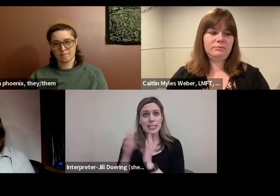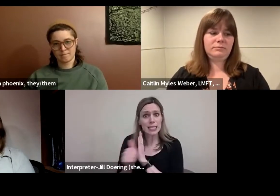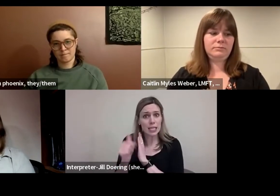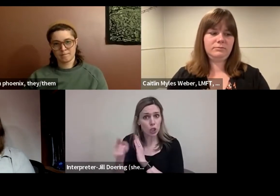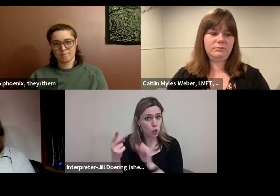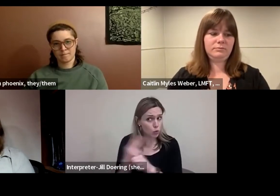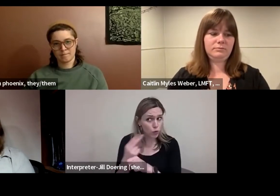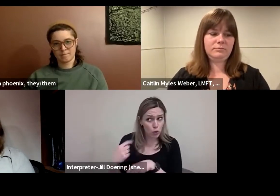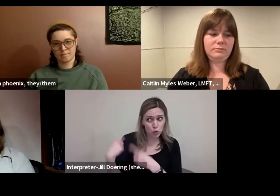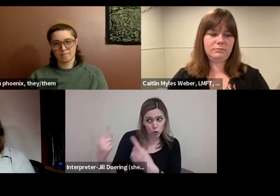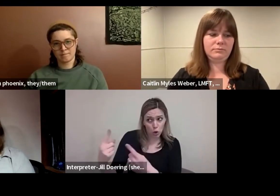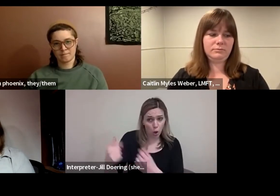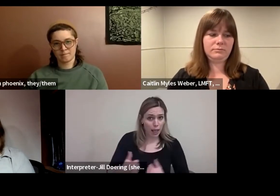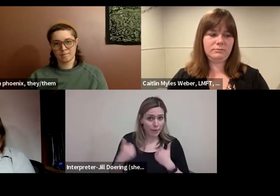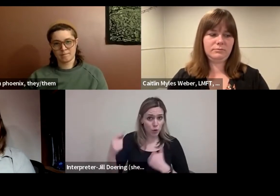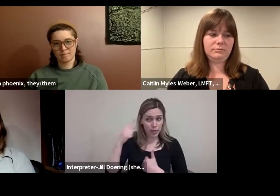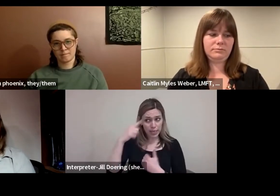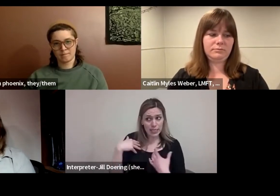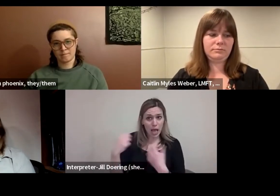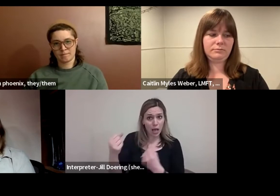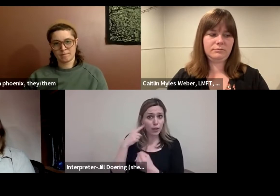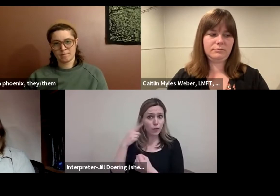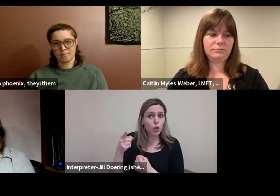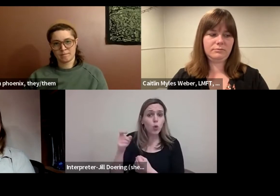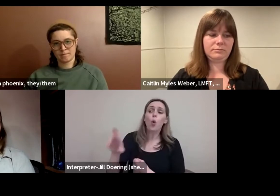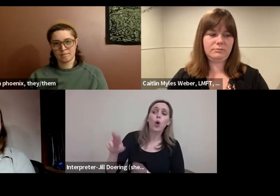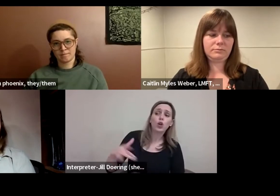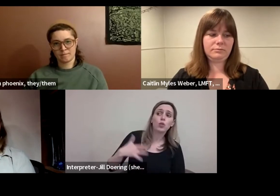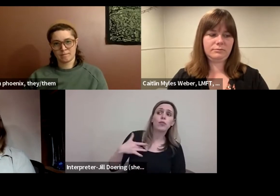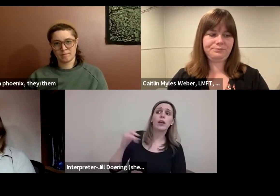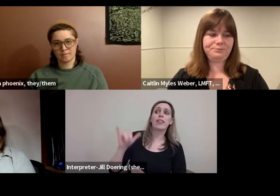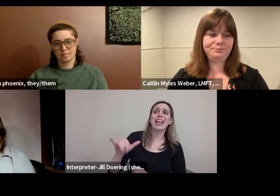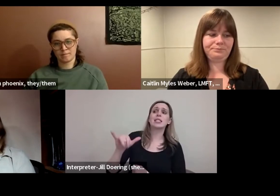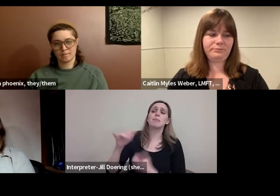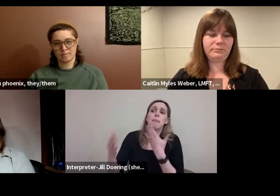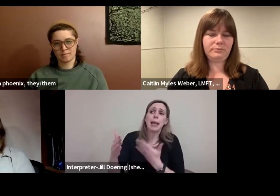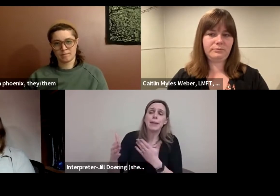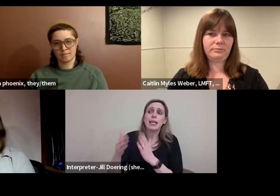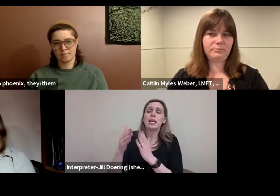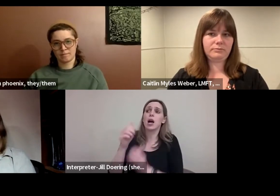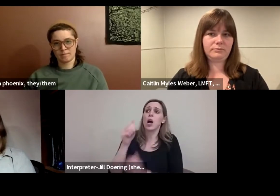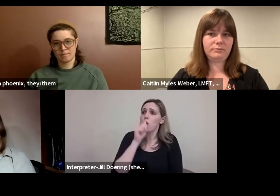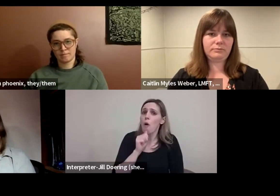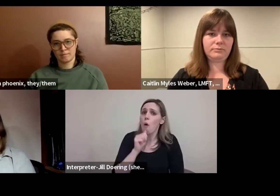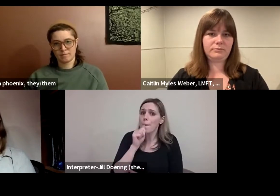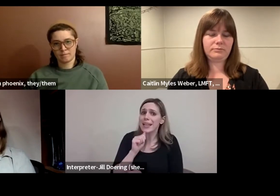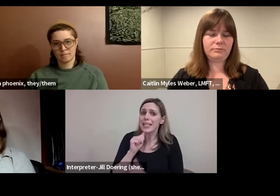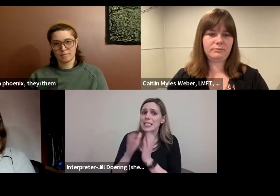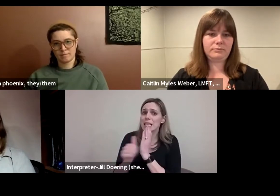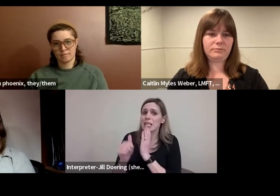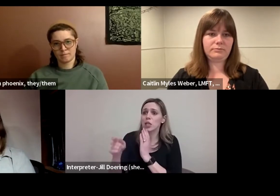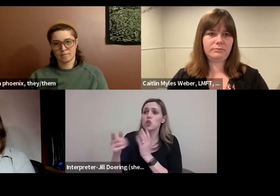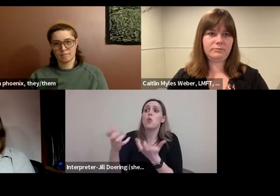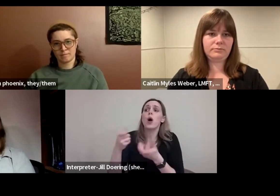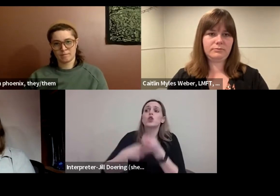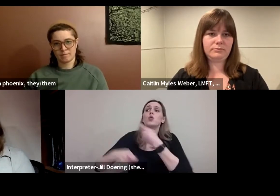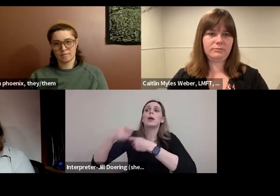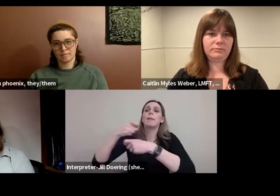or do you feel that this is one that you would like to replace eventually? And that's kind of the idea. Use it as you will now.